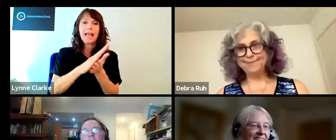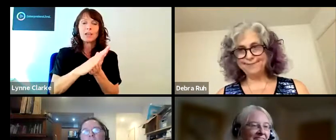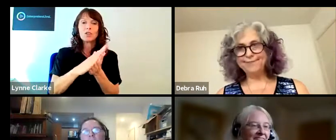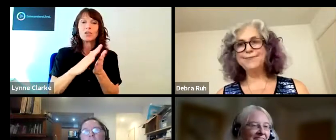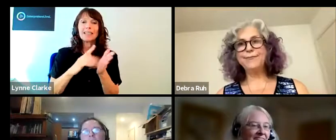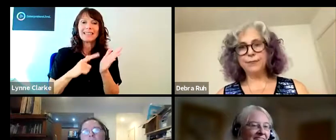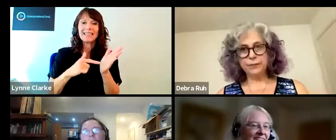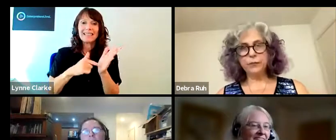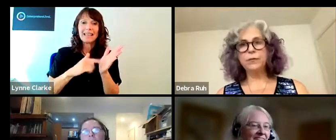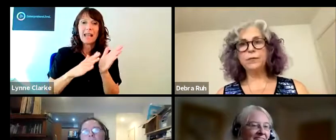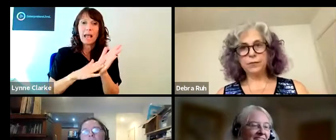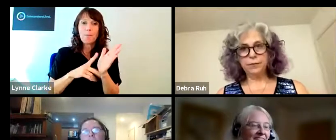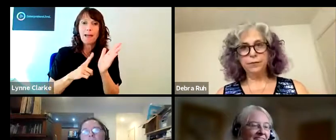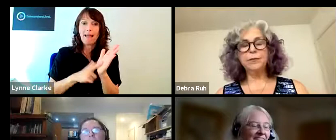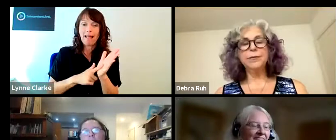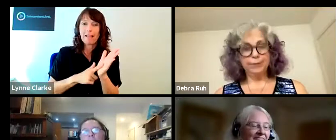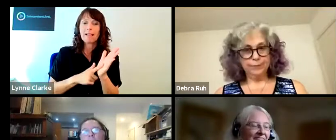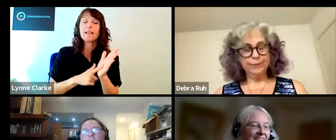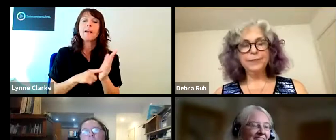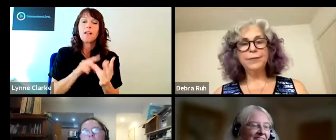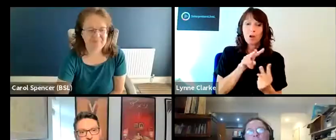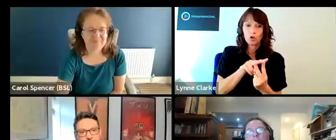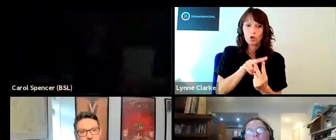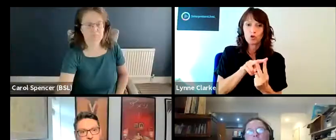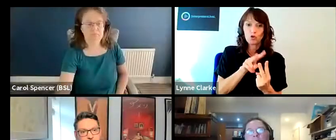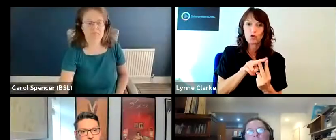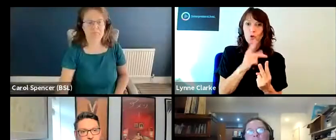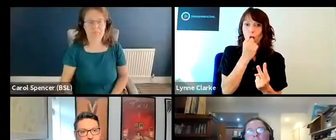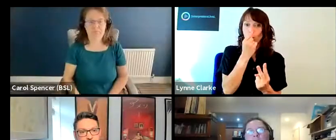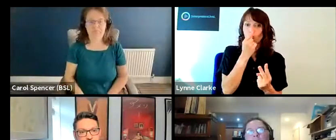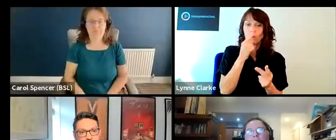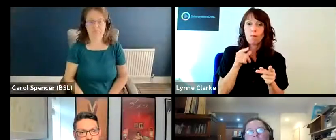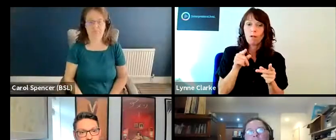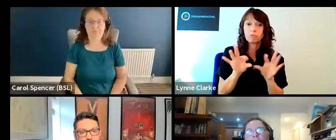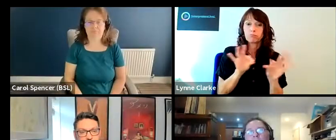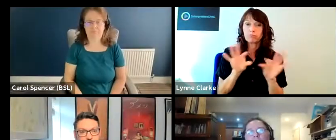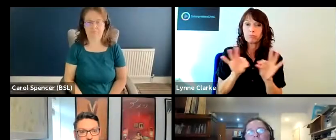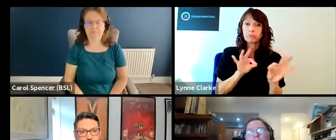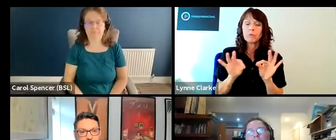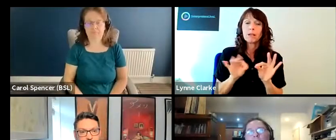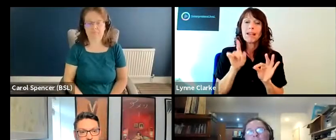Those are two viable options, but don't forget about so often these organizations are writing